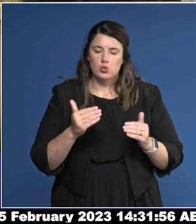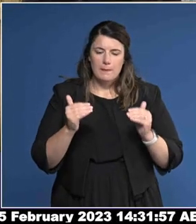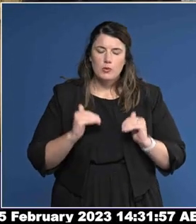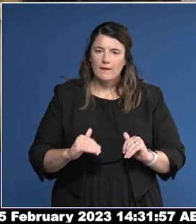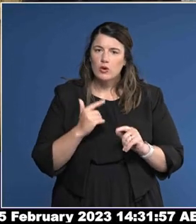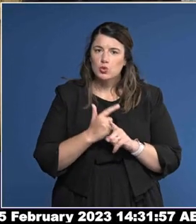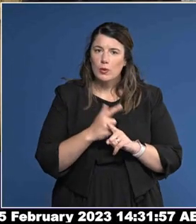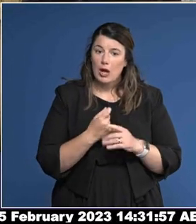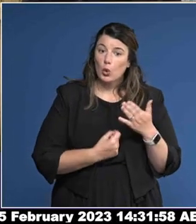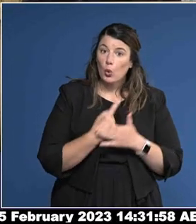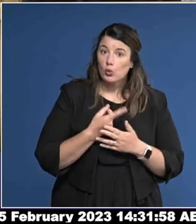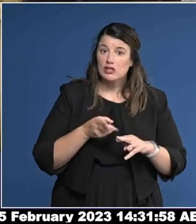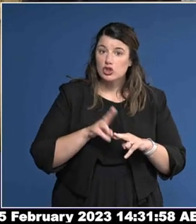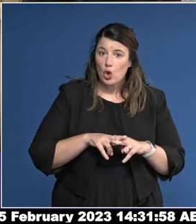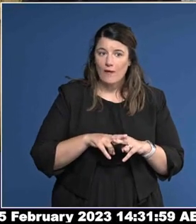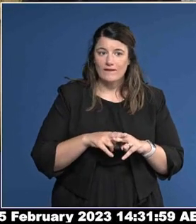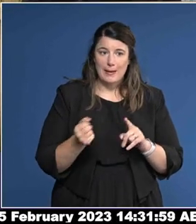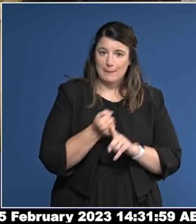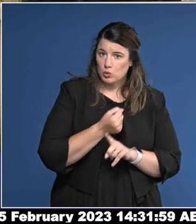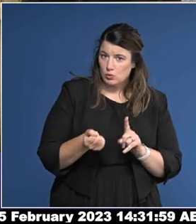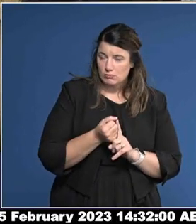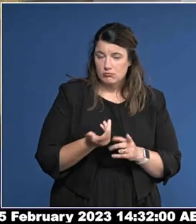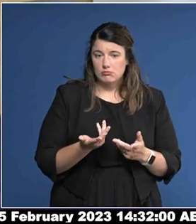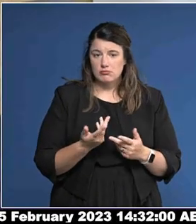environmental factors, there may be interpersonal behaviours.